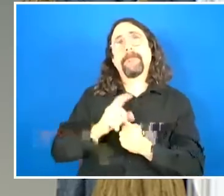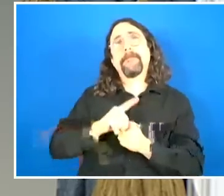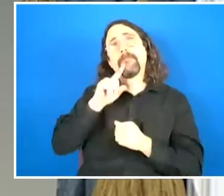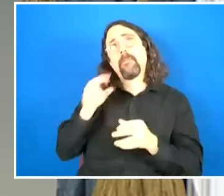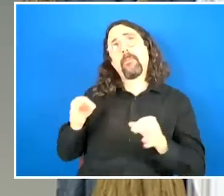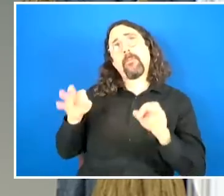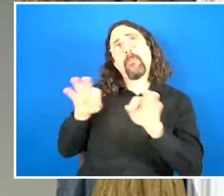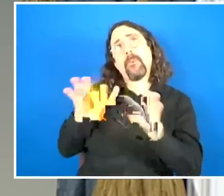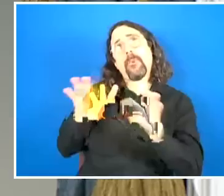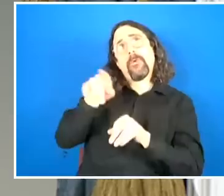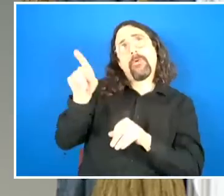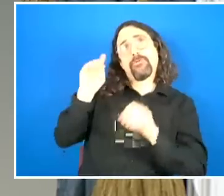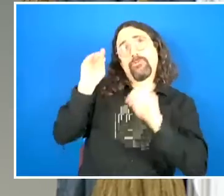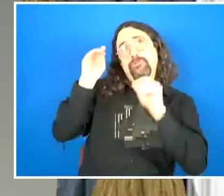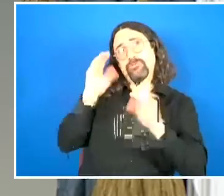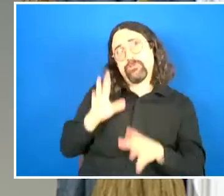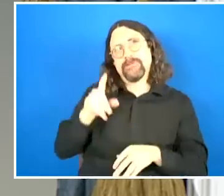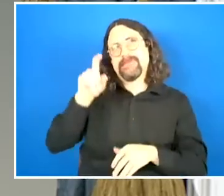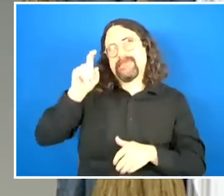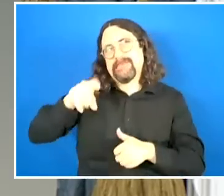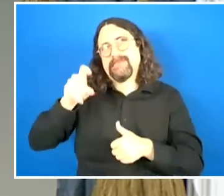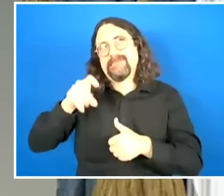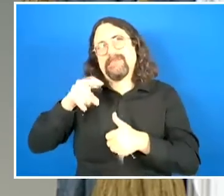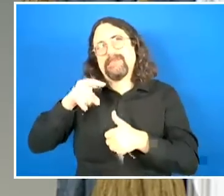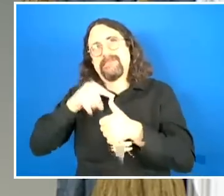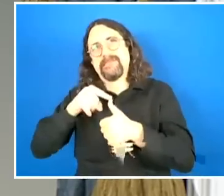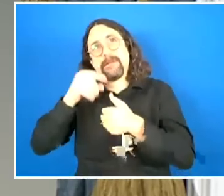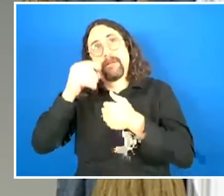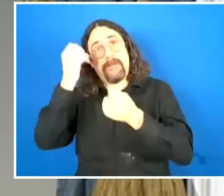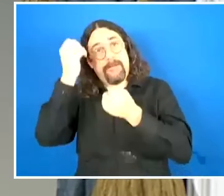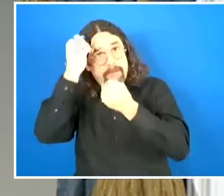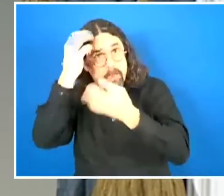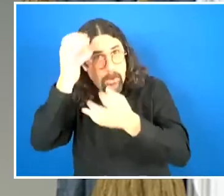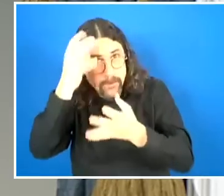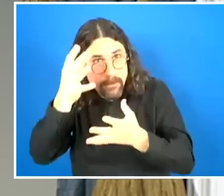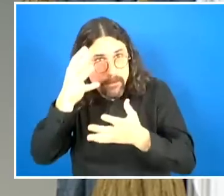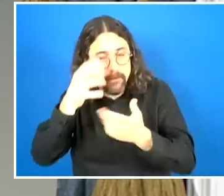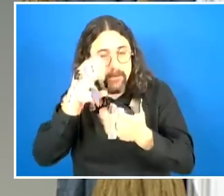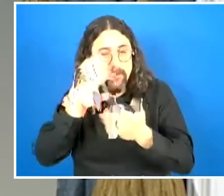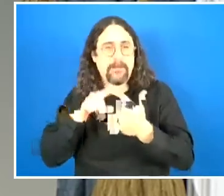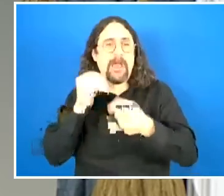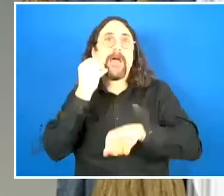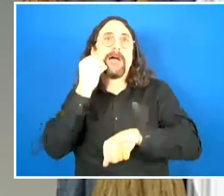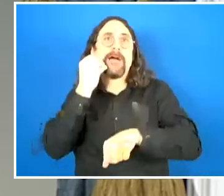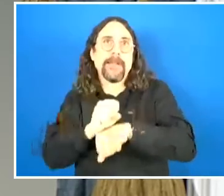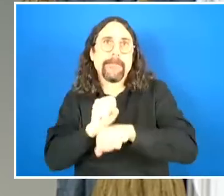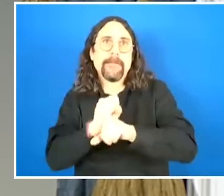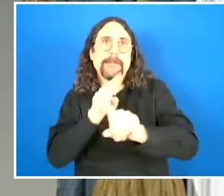ABLE TO MAKE THOSE ASSESSMENTS. WE'RE PROVIDING AND WE WILL